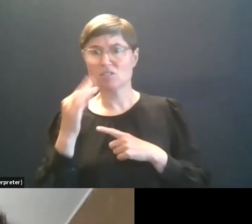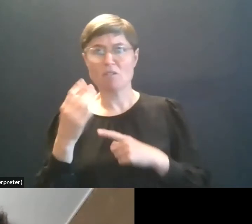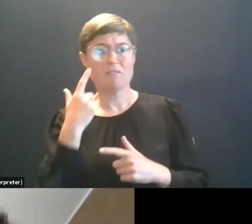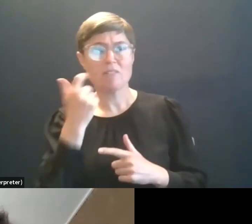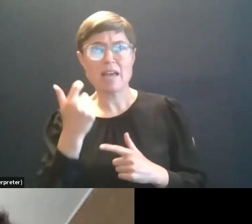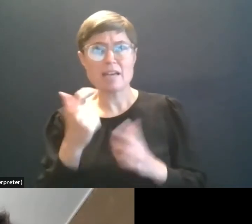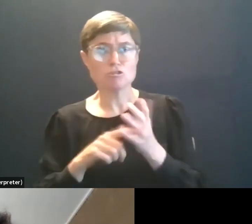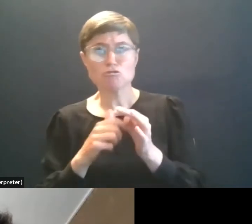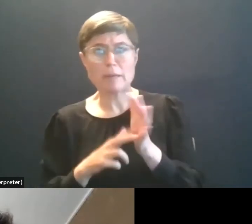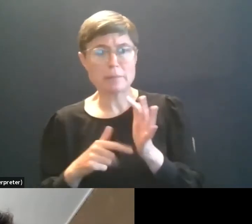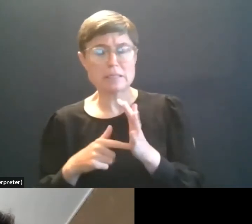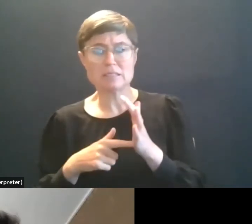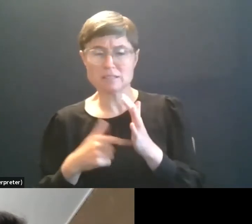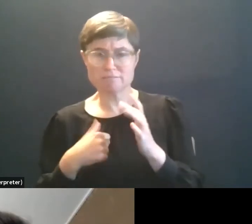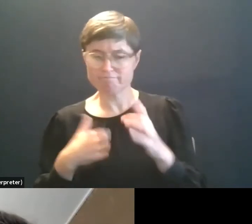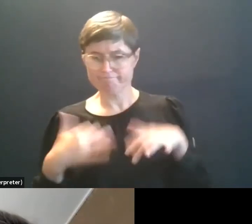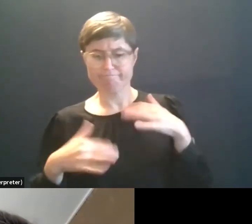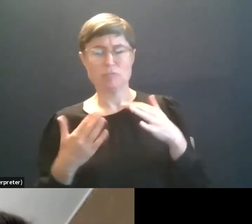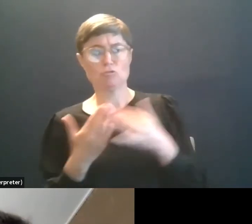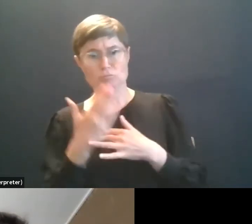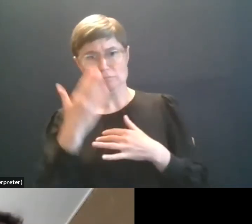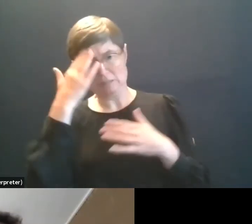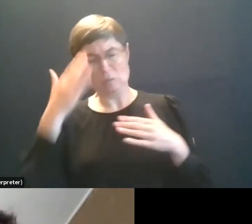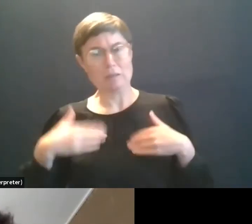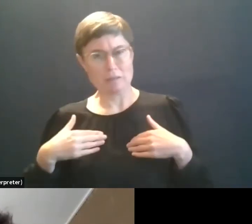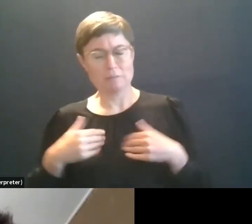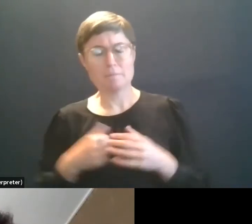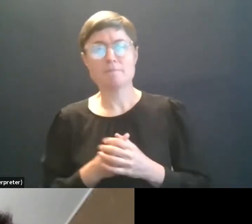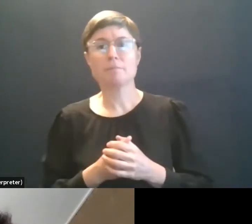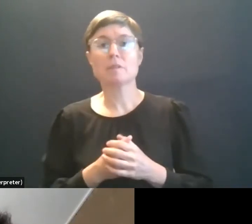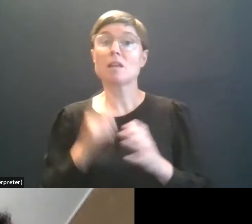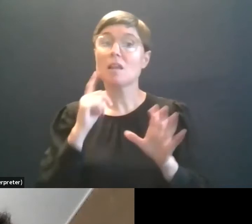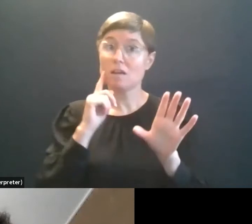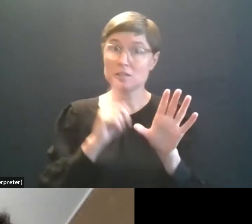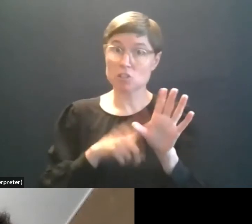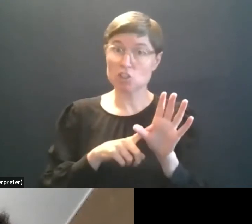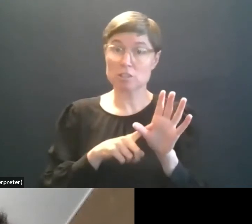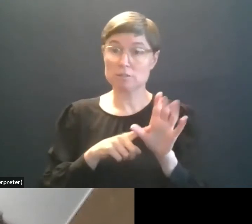as a result of their mental health condition. Last year we did an investigation into the